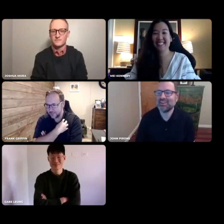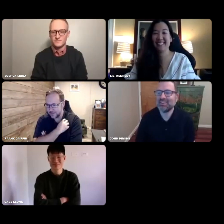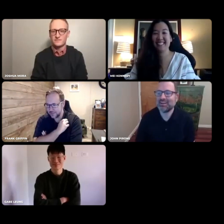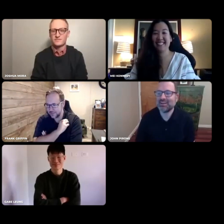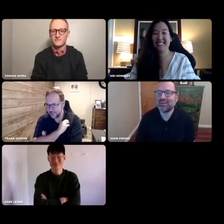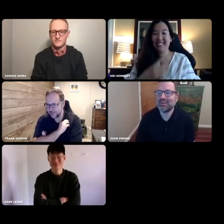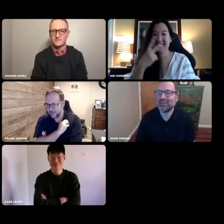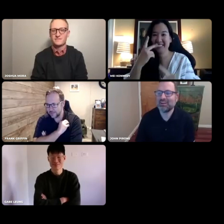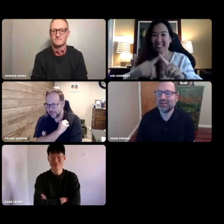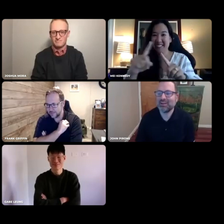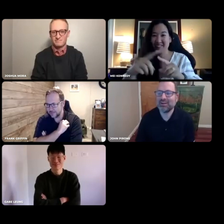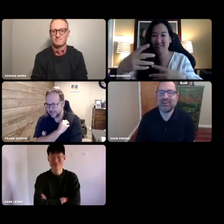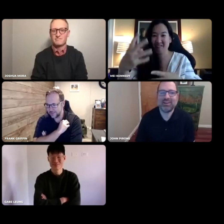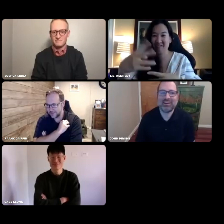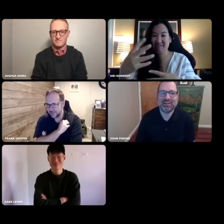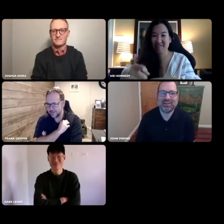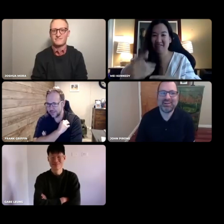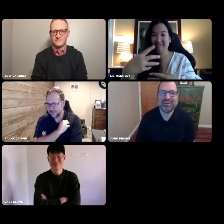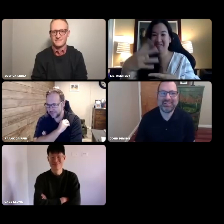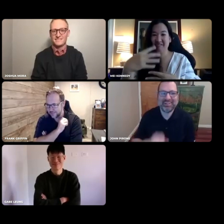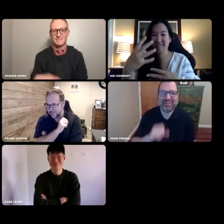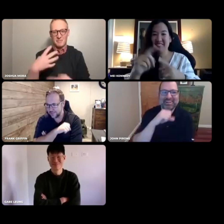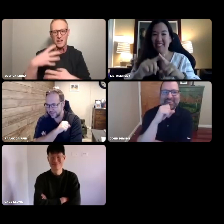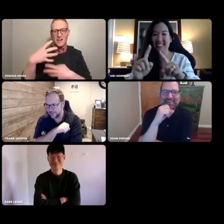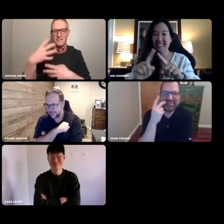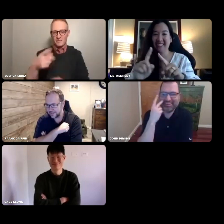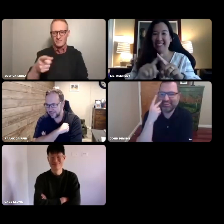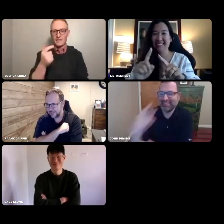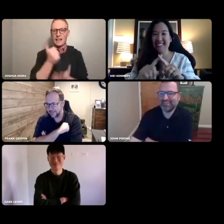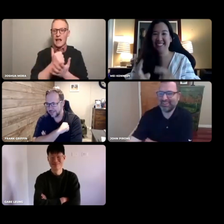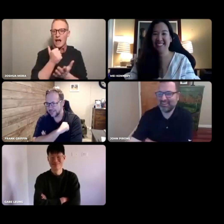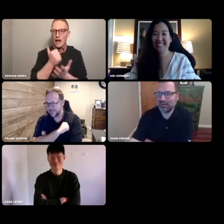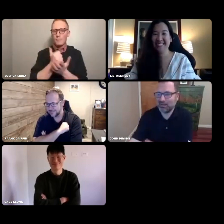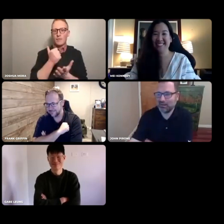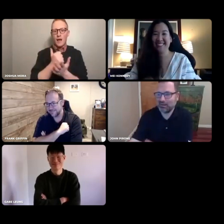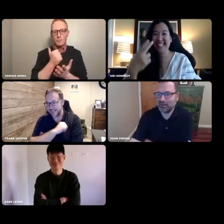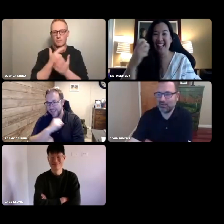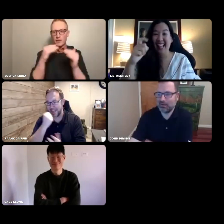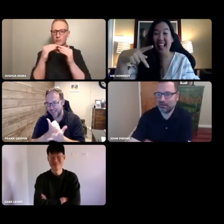This will be fun to watch. [Laugh.]